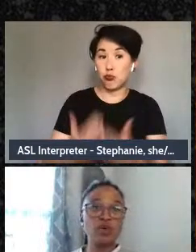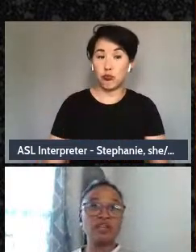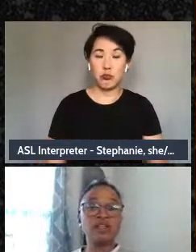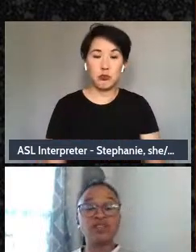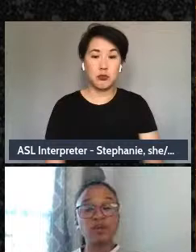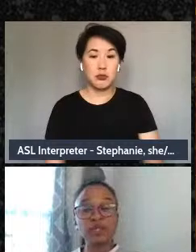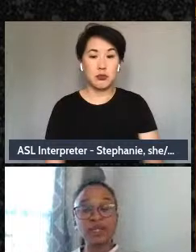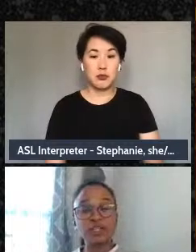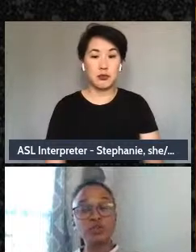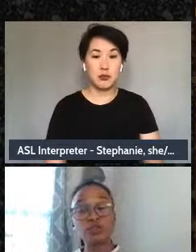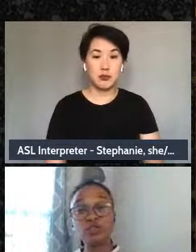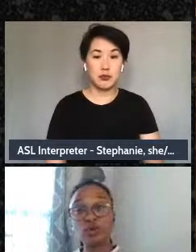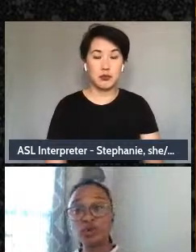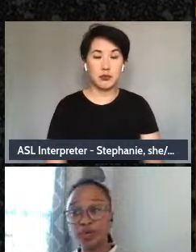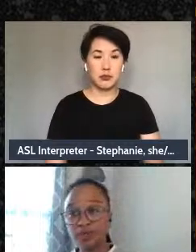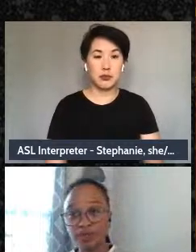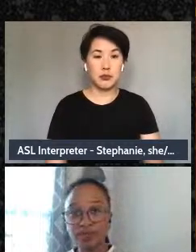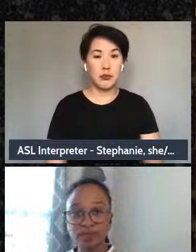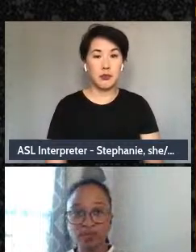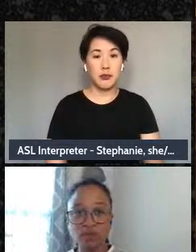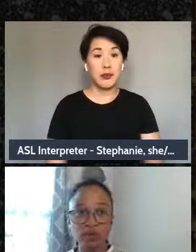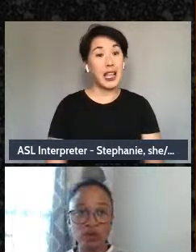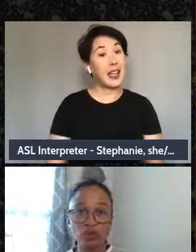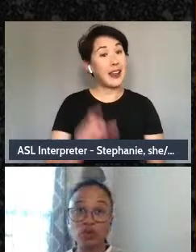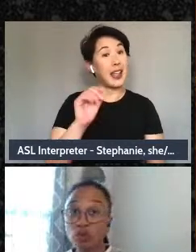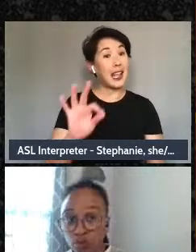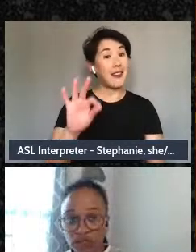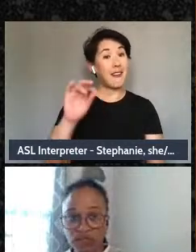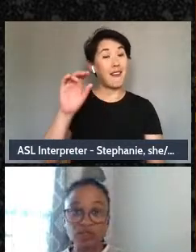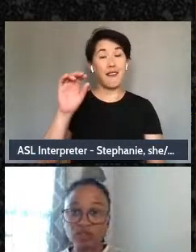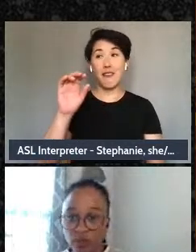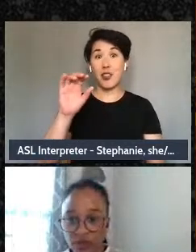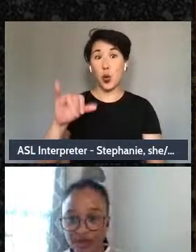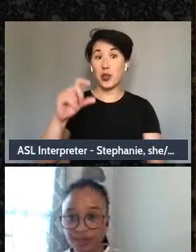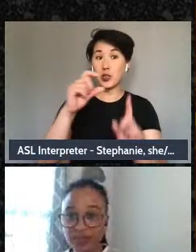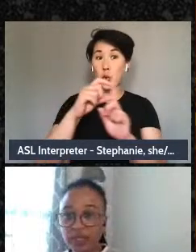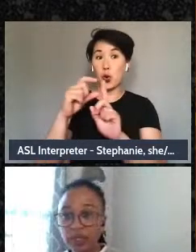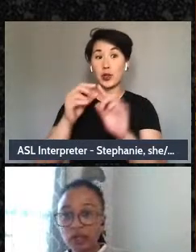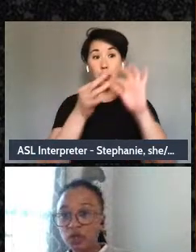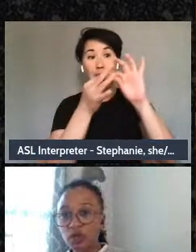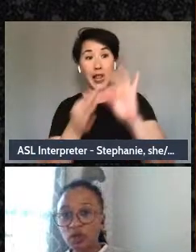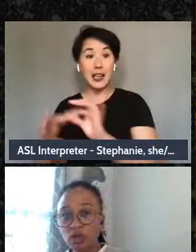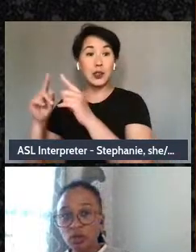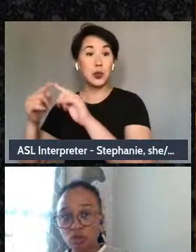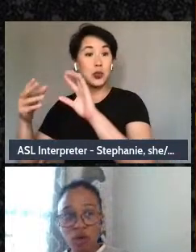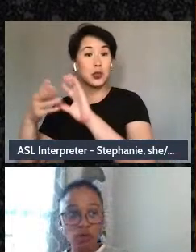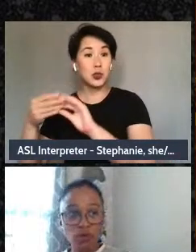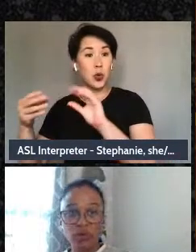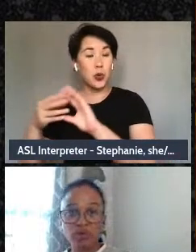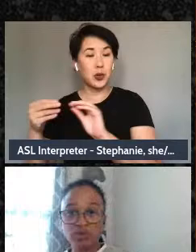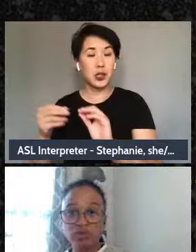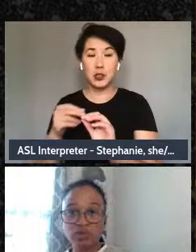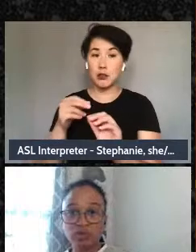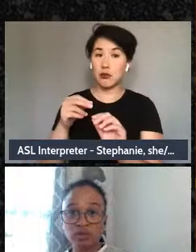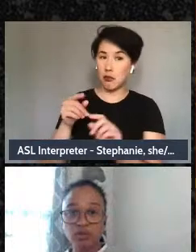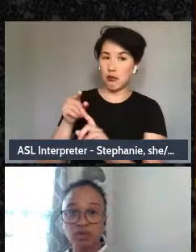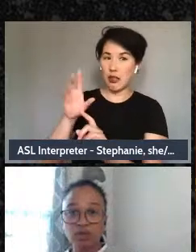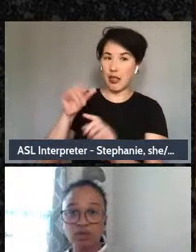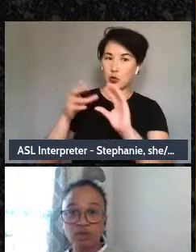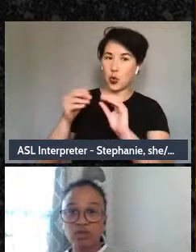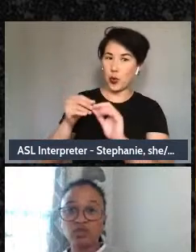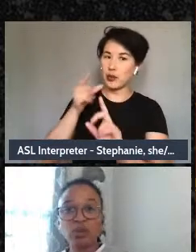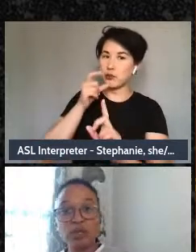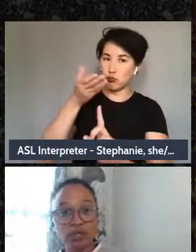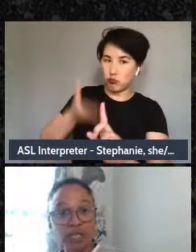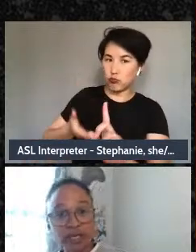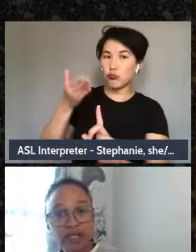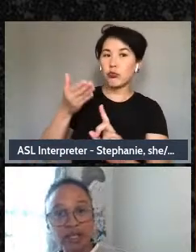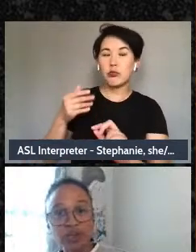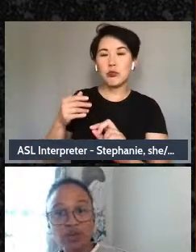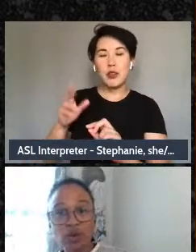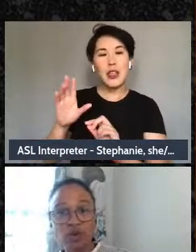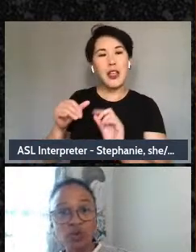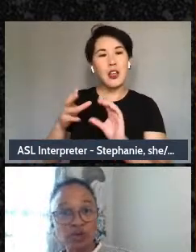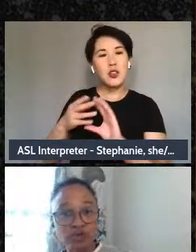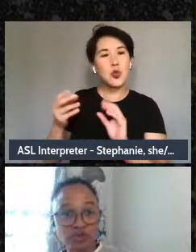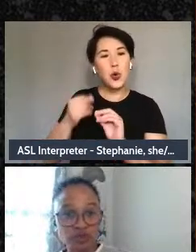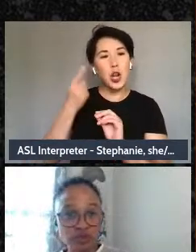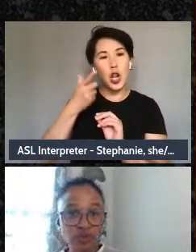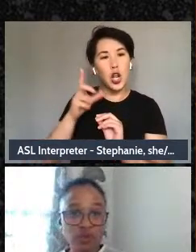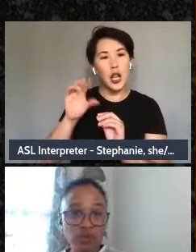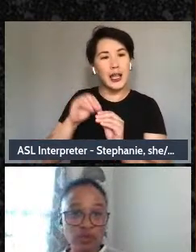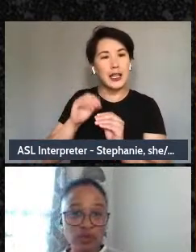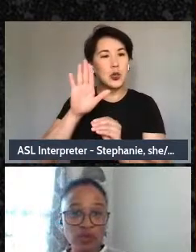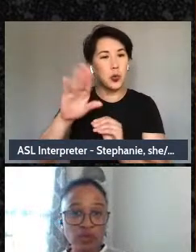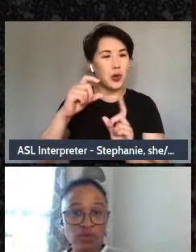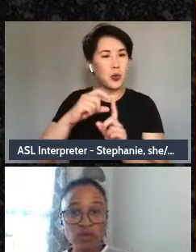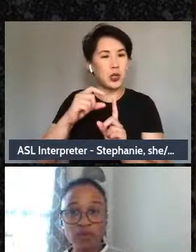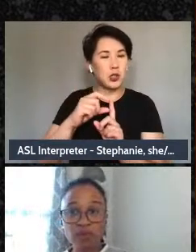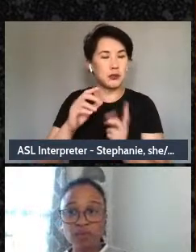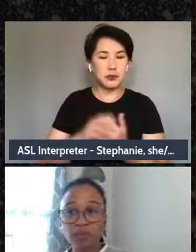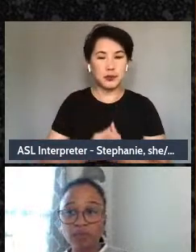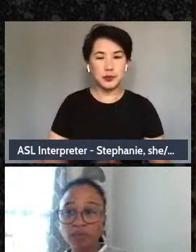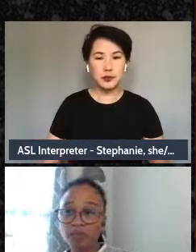And if they related to a story - you as a story, what would the story look like in your own words?